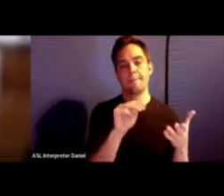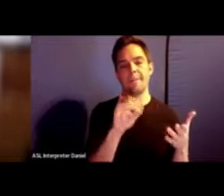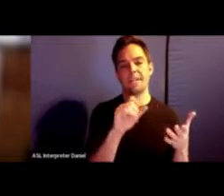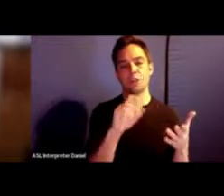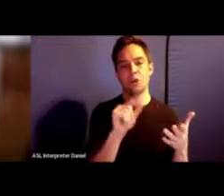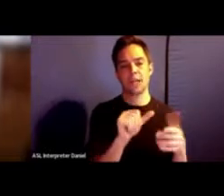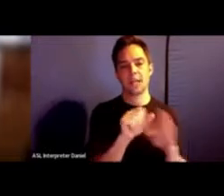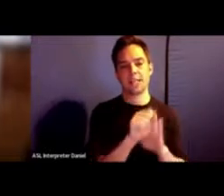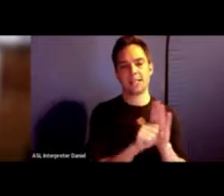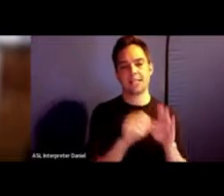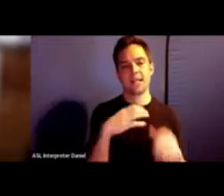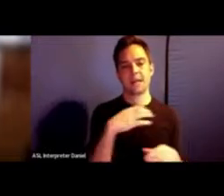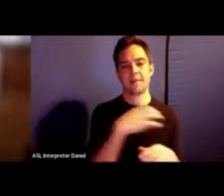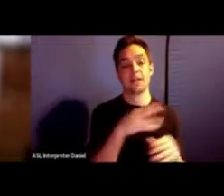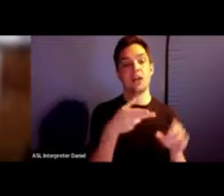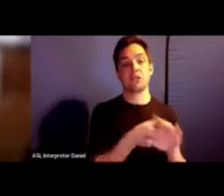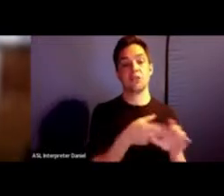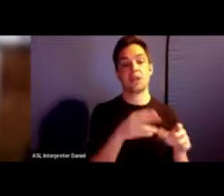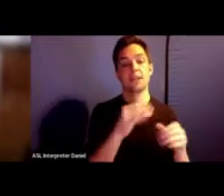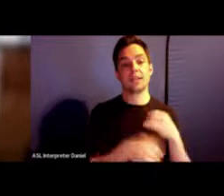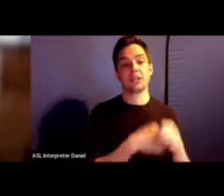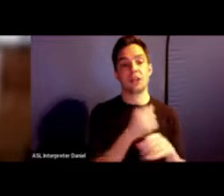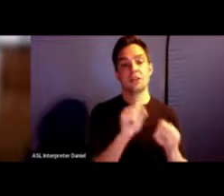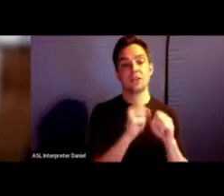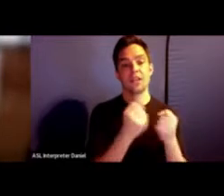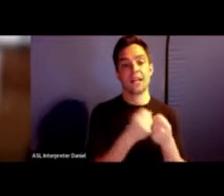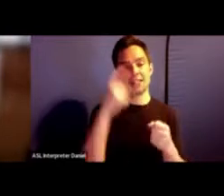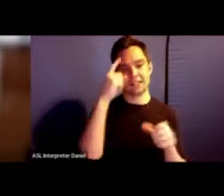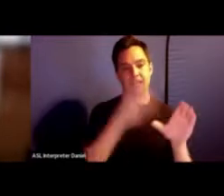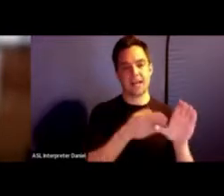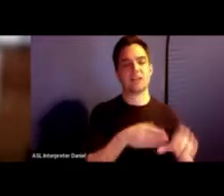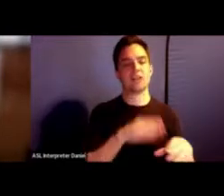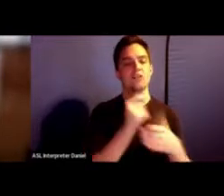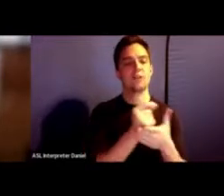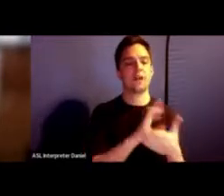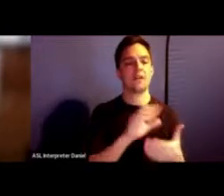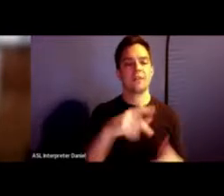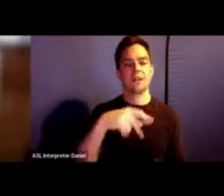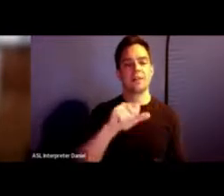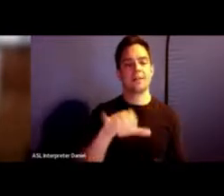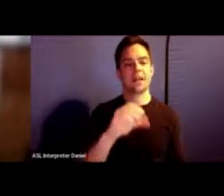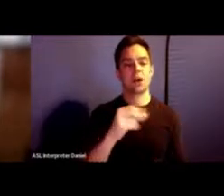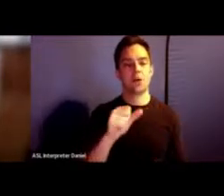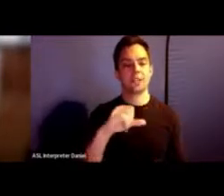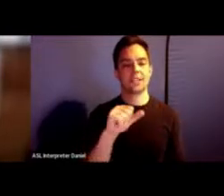joined the International Society for psychological treatment of psychosis, following her son's